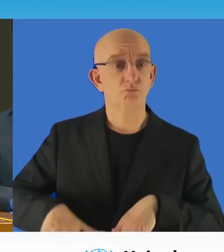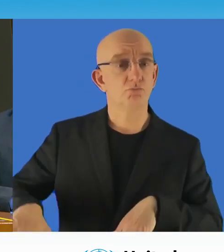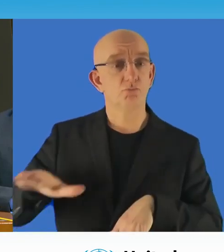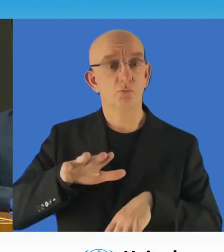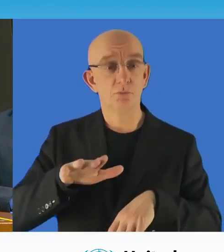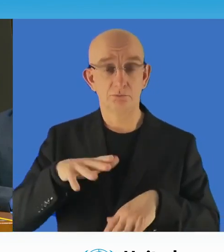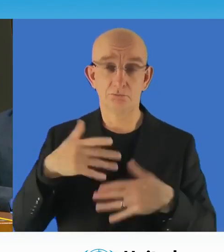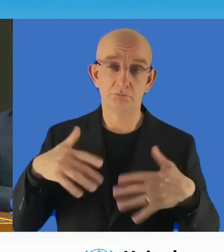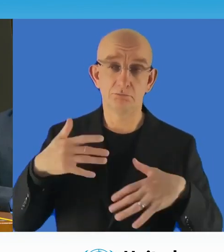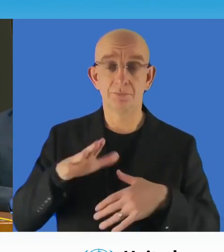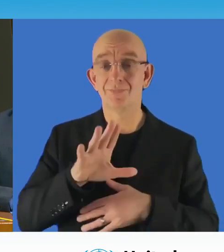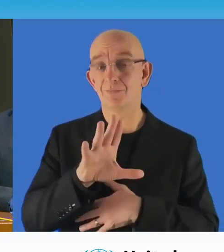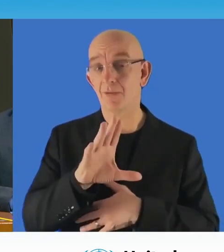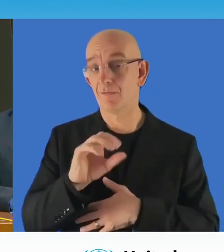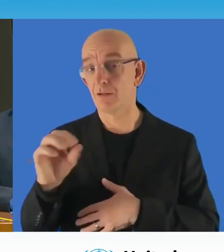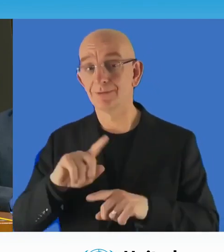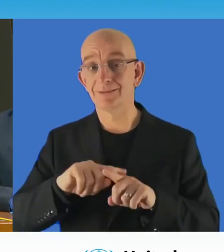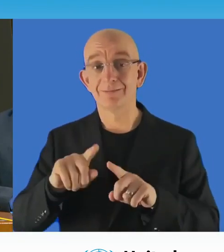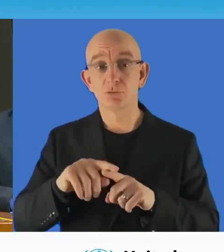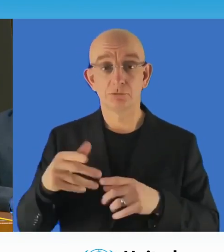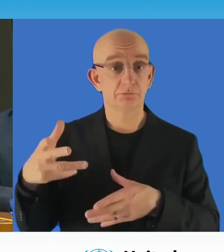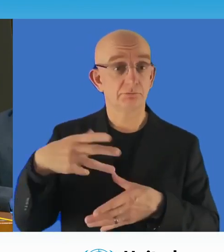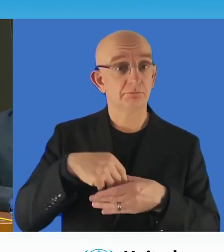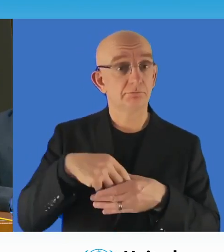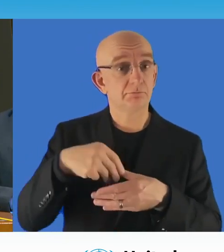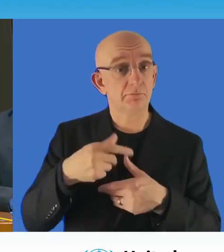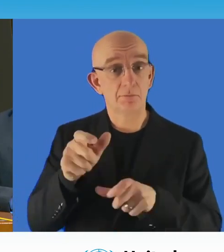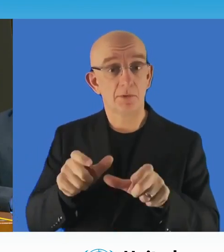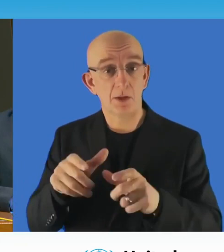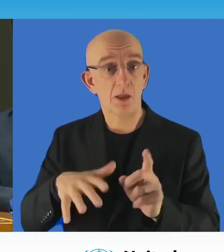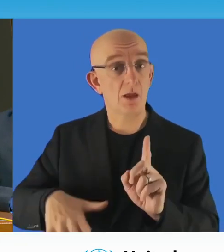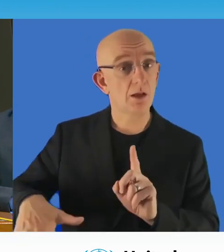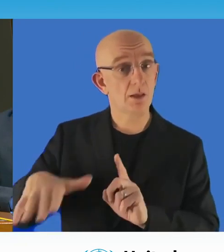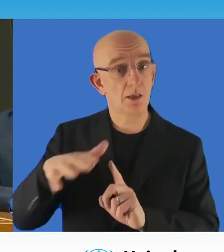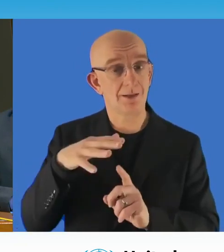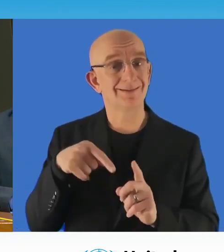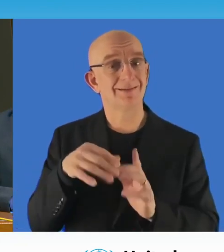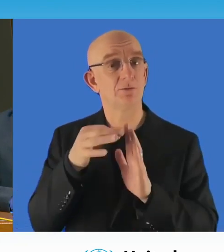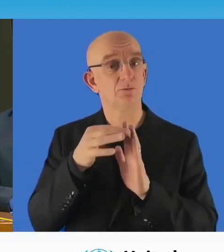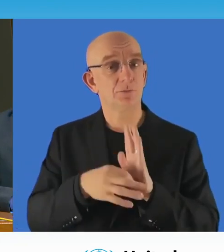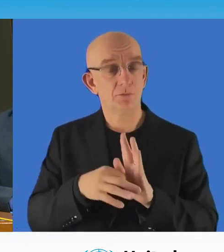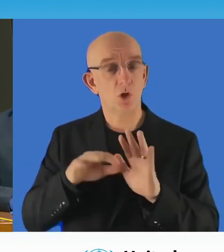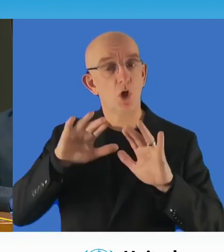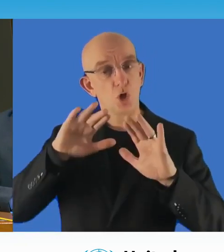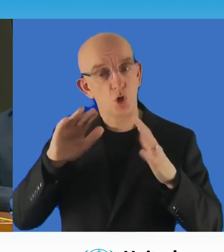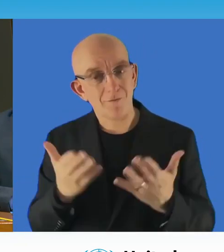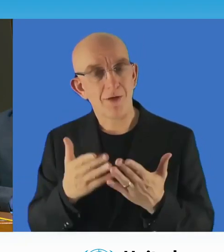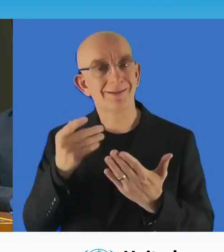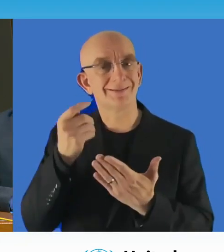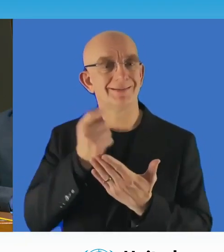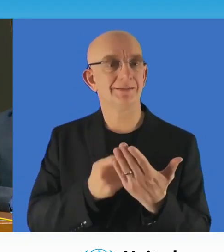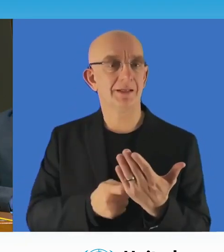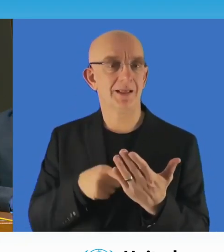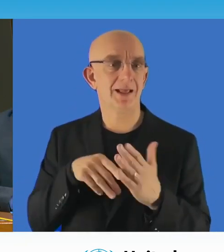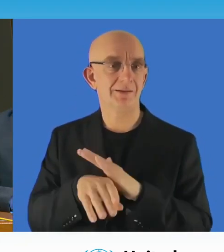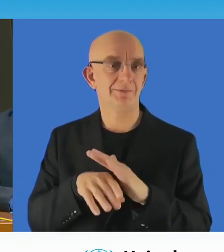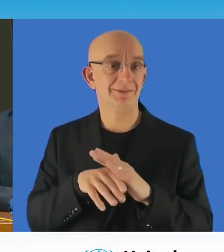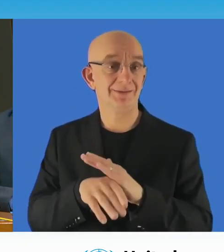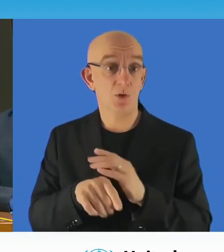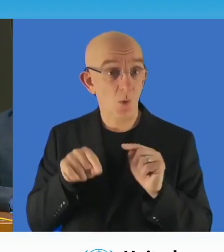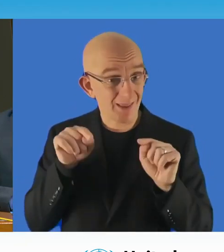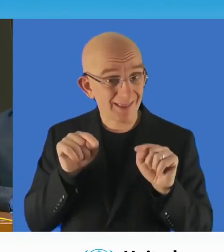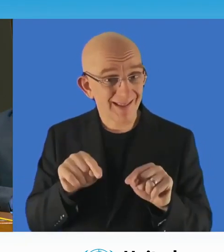measures to implement crpd compliant policies and practices the World Bank also provided technical